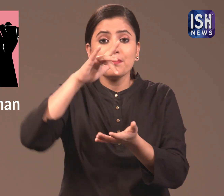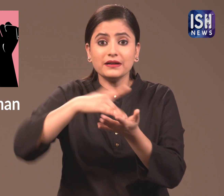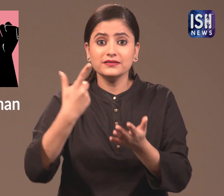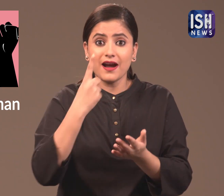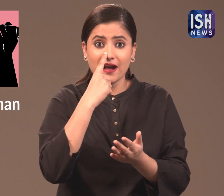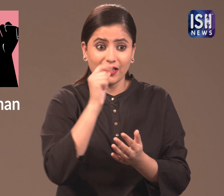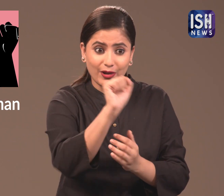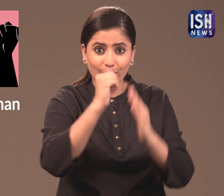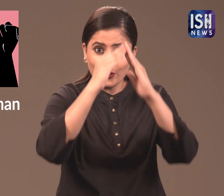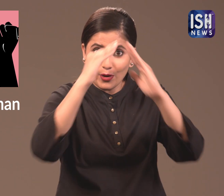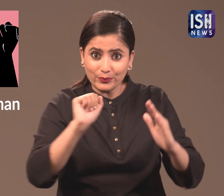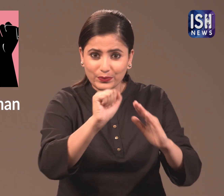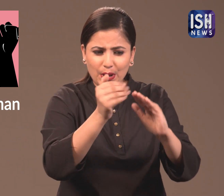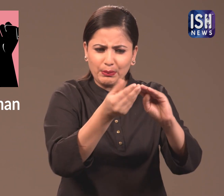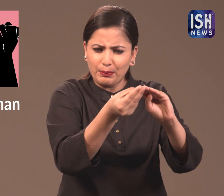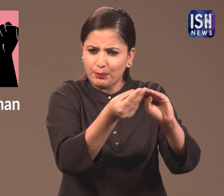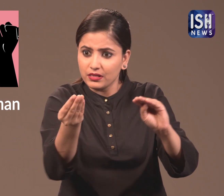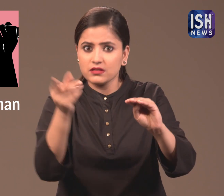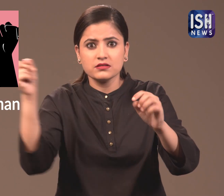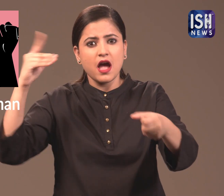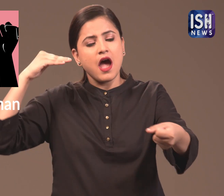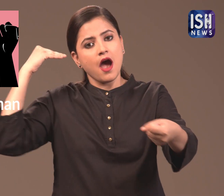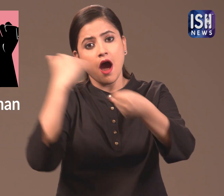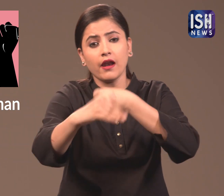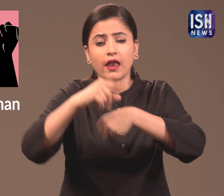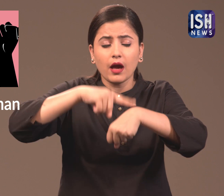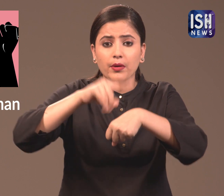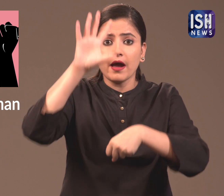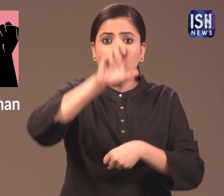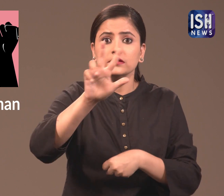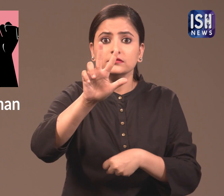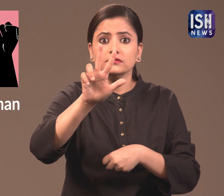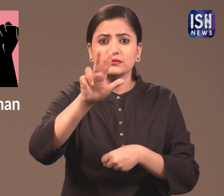He killed her at 8:00 pm near her house.